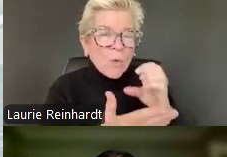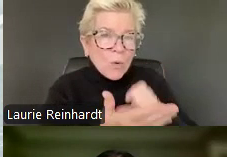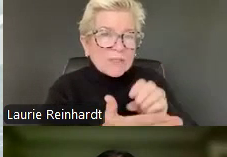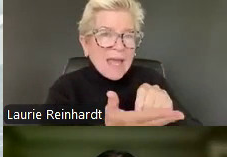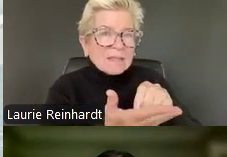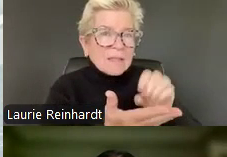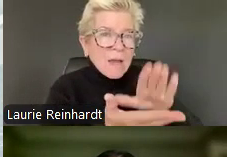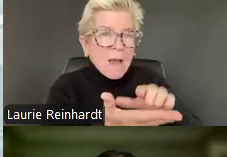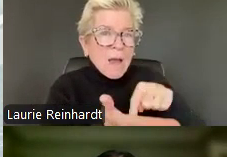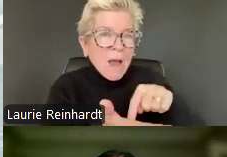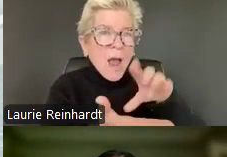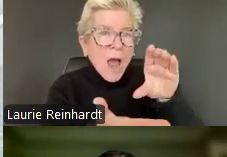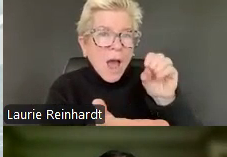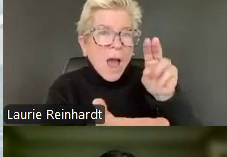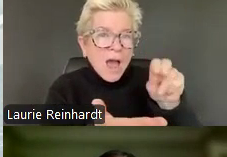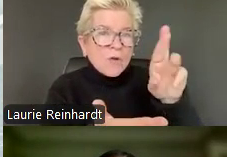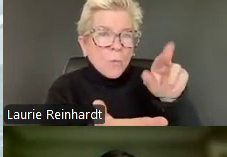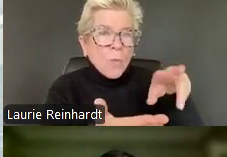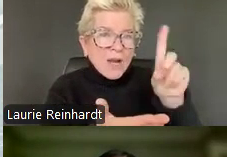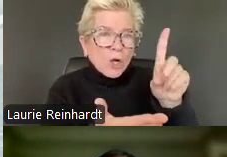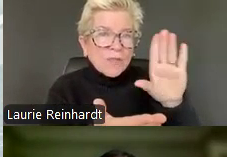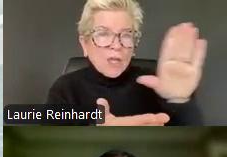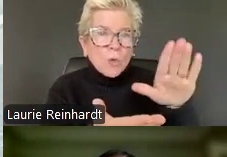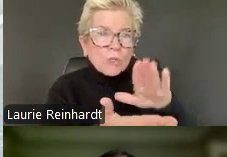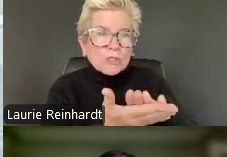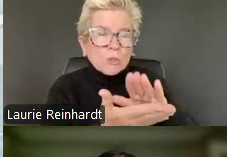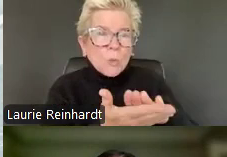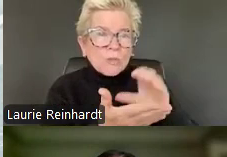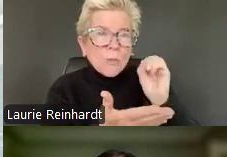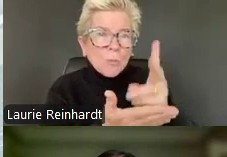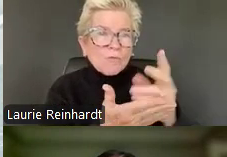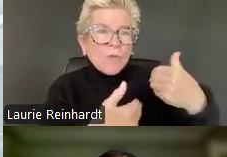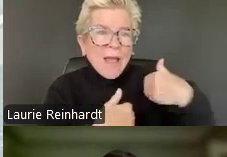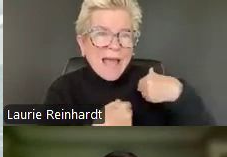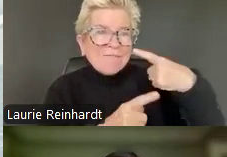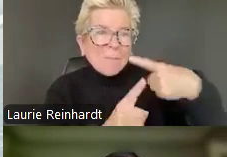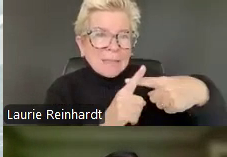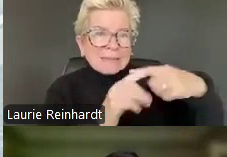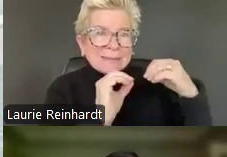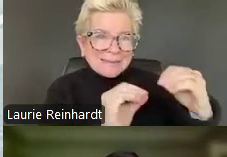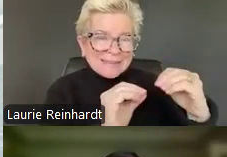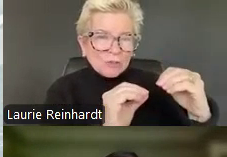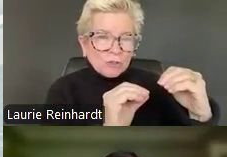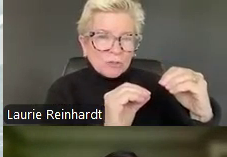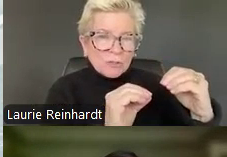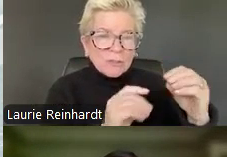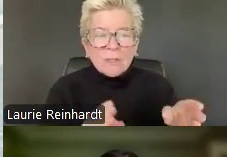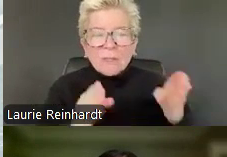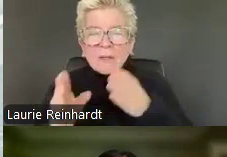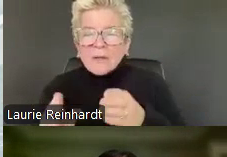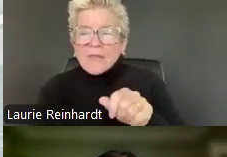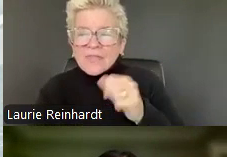approved to have and teach. Stanley, there's another question - do any